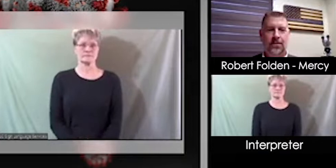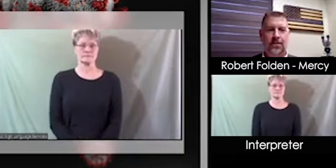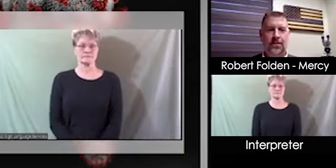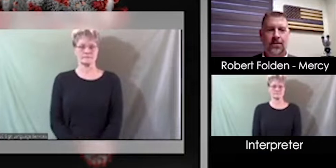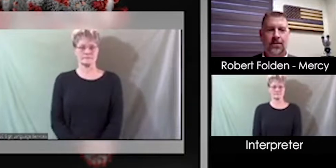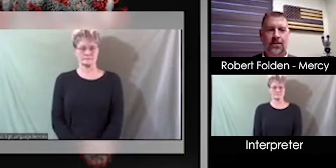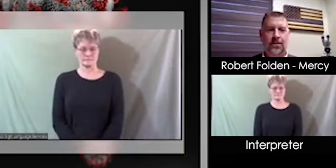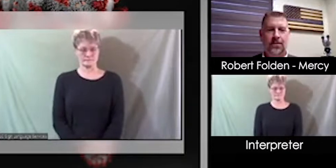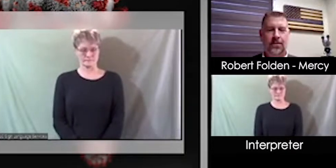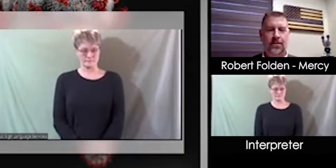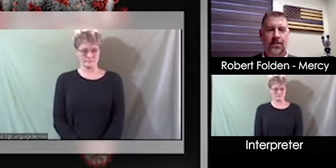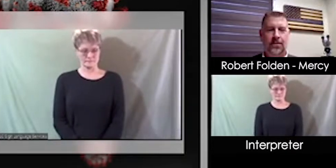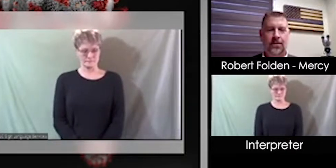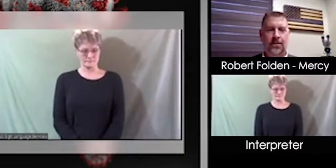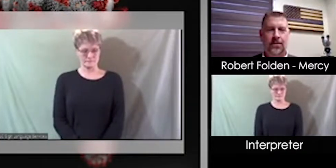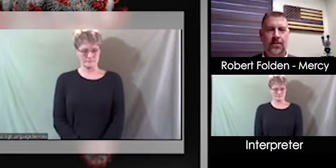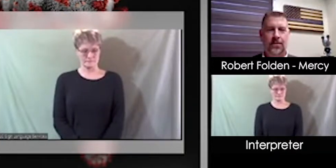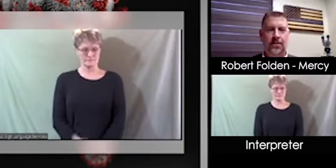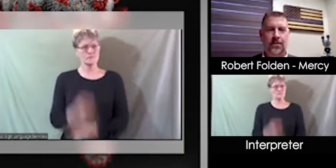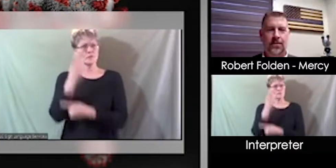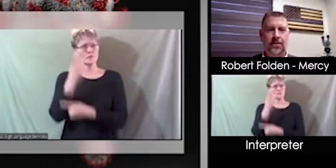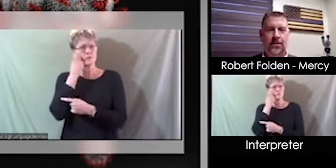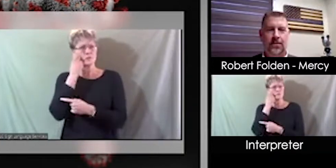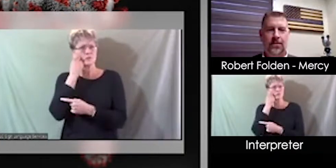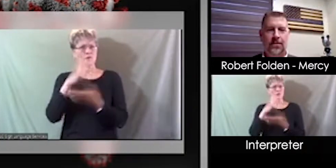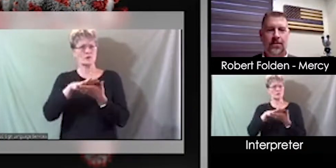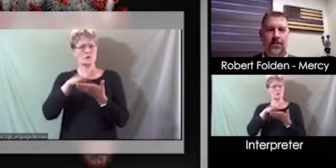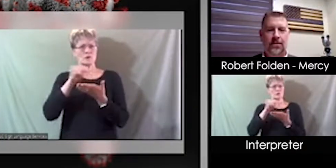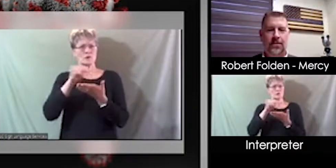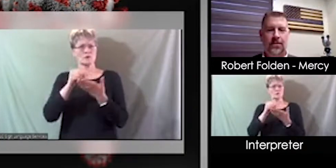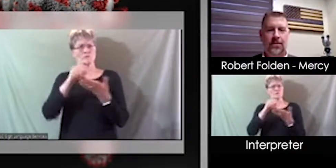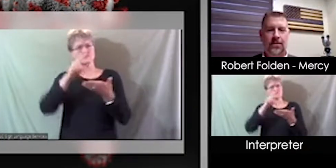both on social media and kind of anecdotally, from people who know people